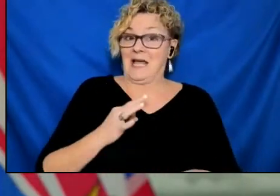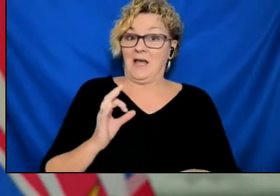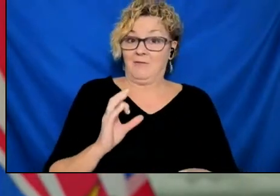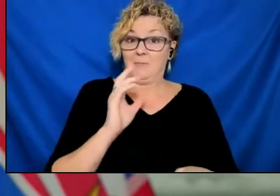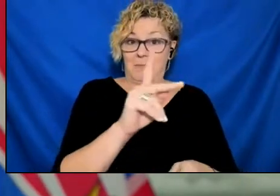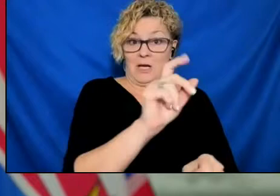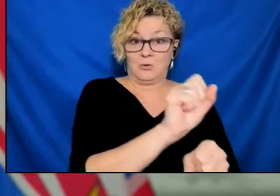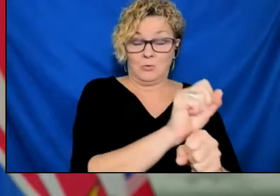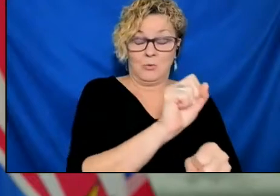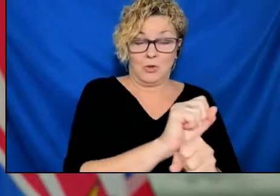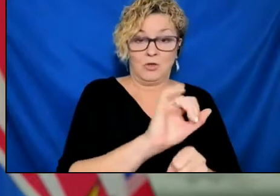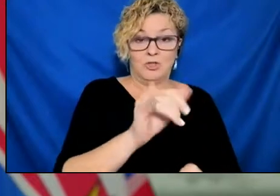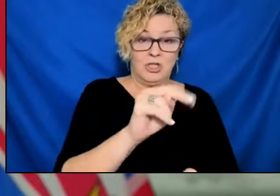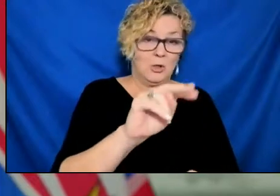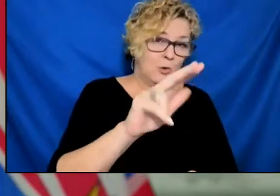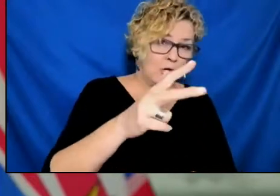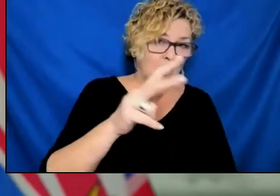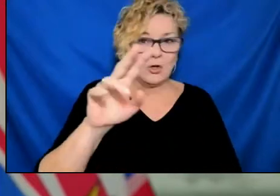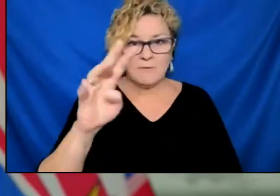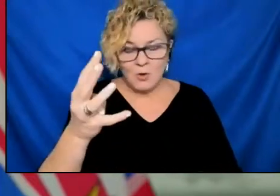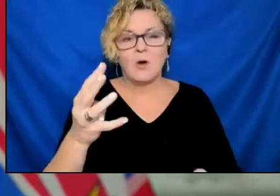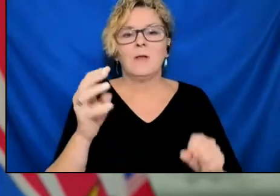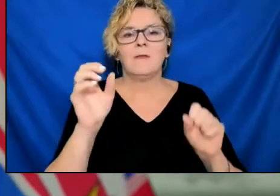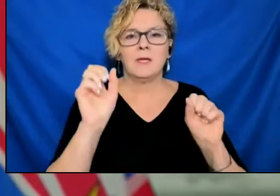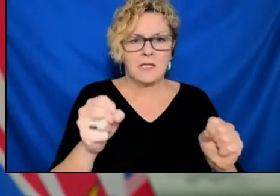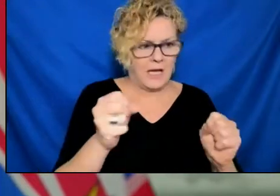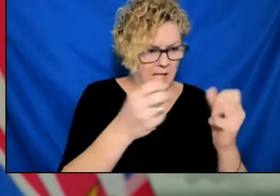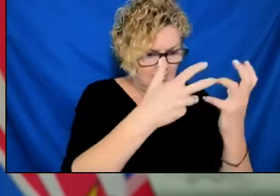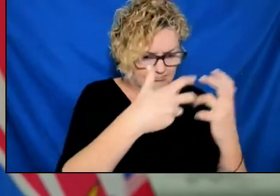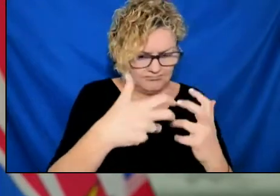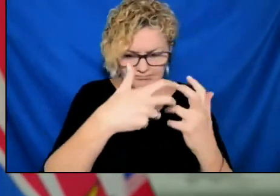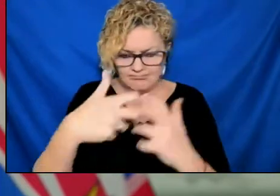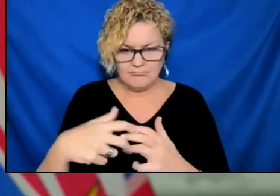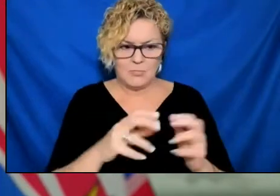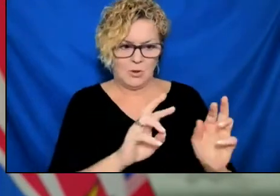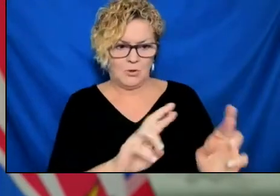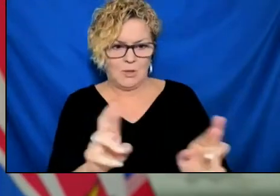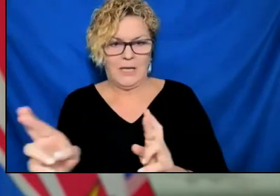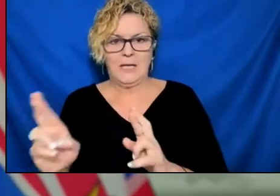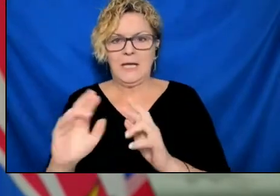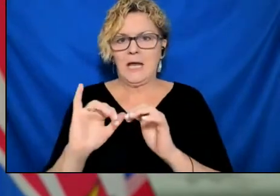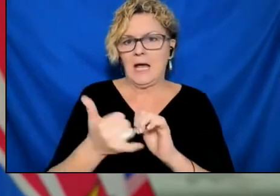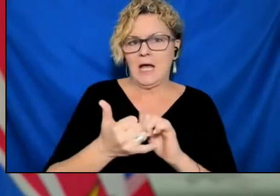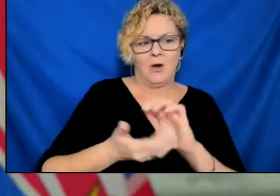As well, school administrators